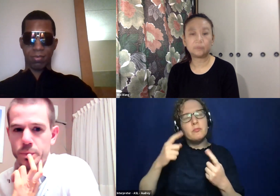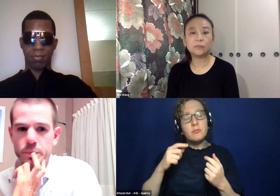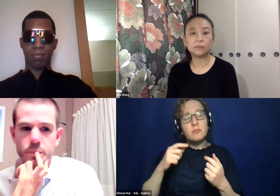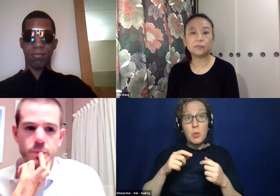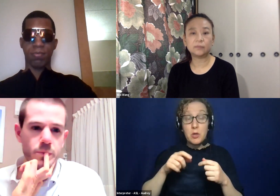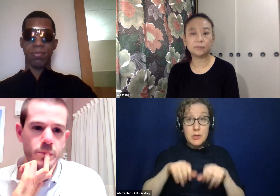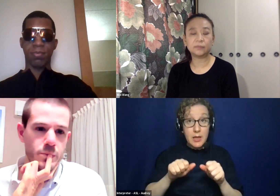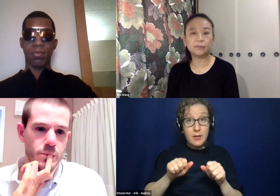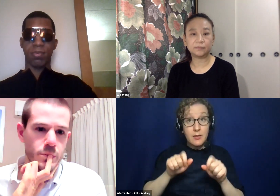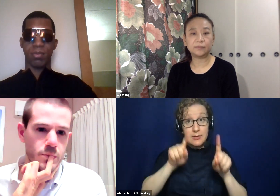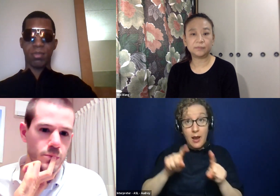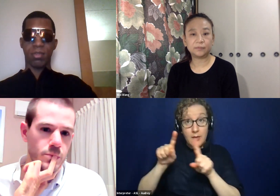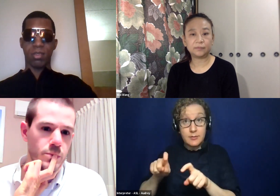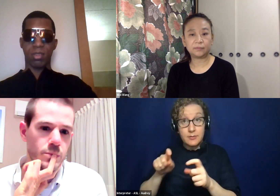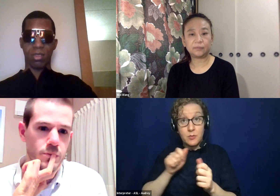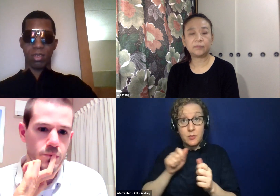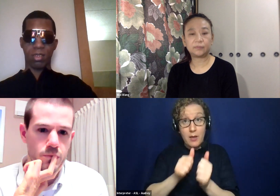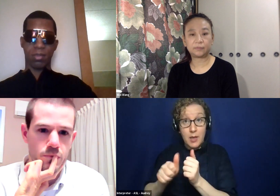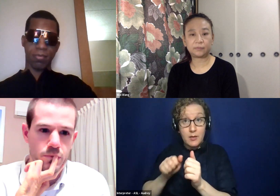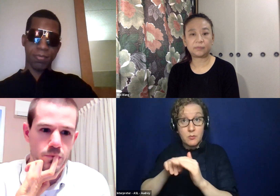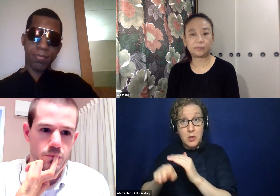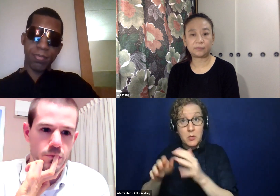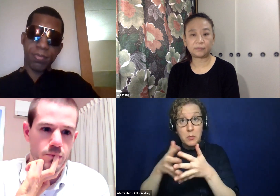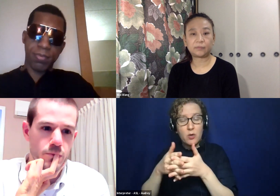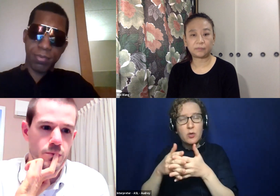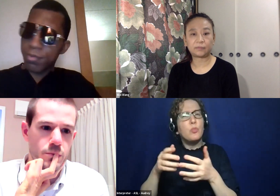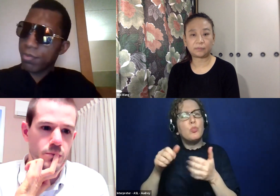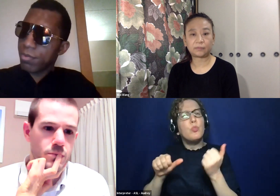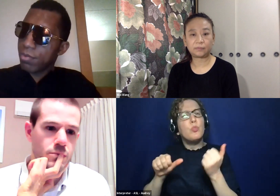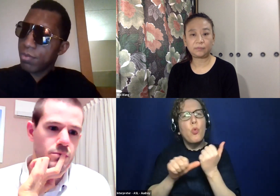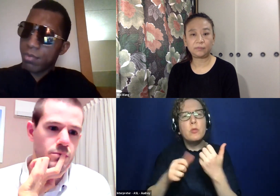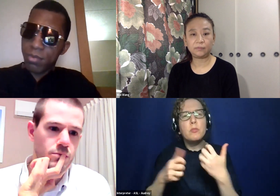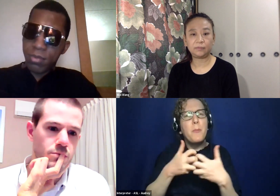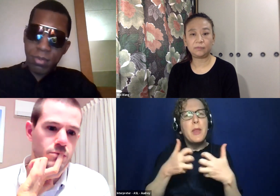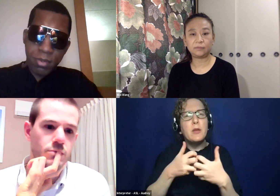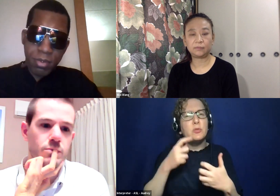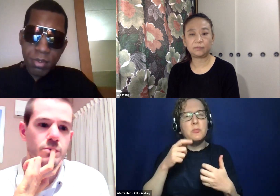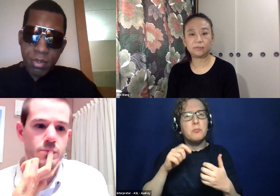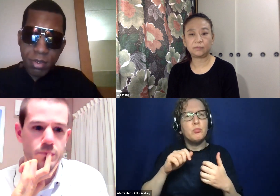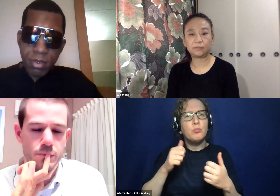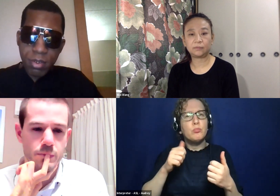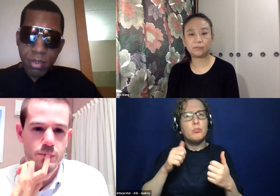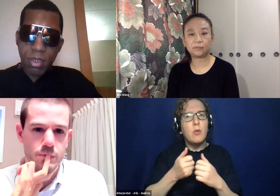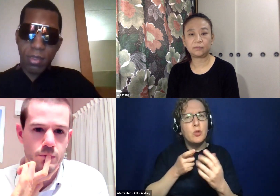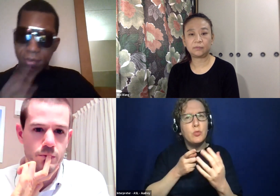accommodations in order to take those exams? >> JUSTICE CHUKWU: